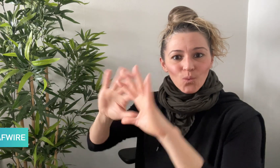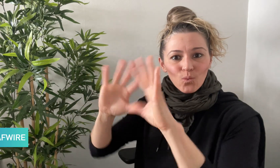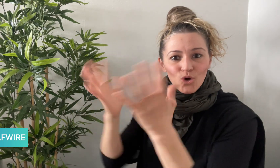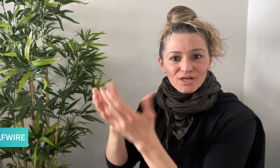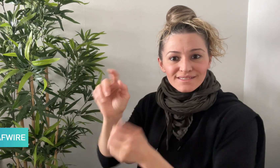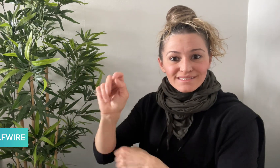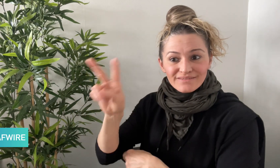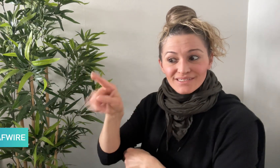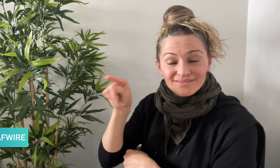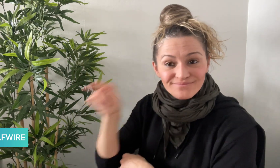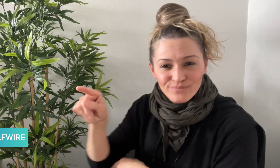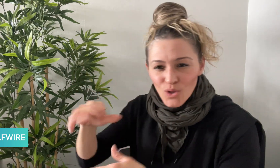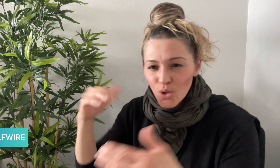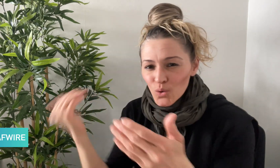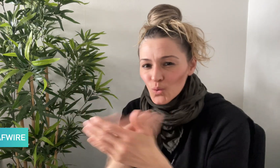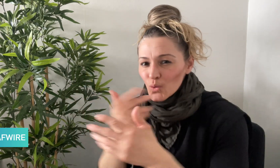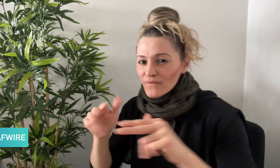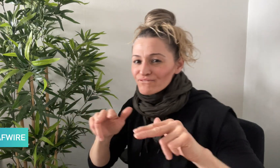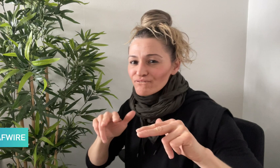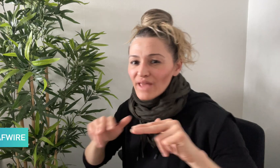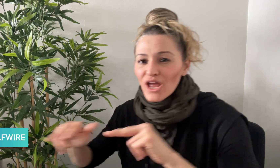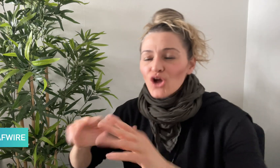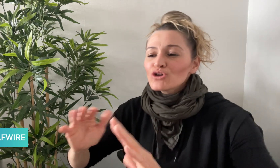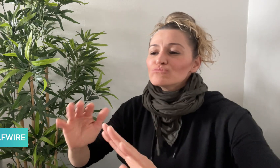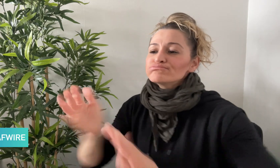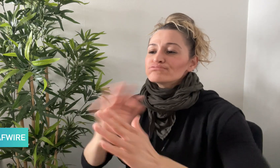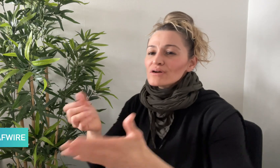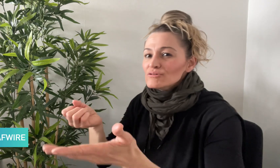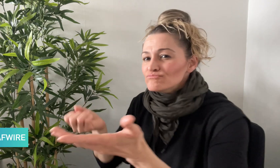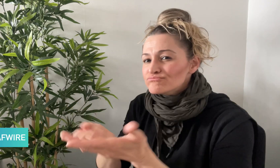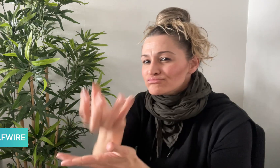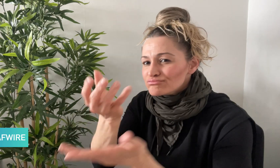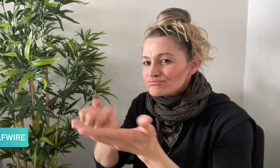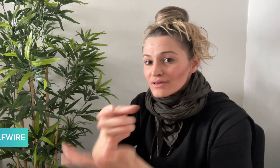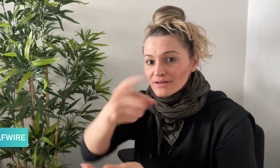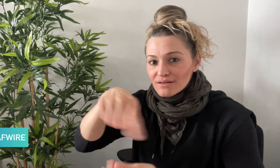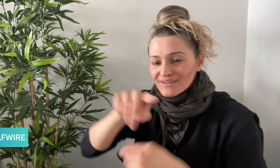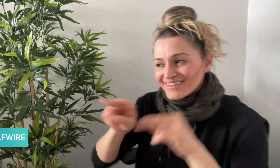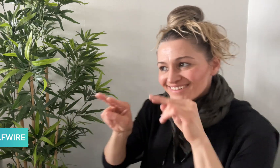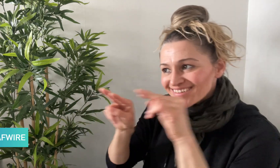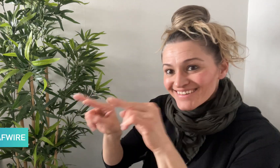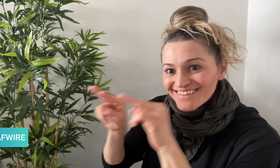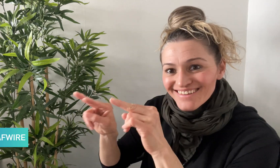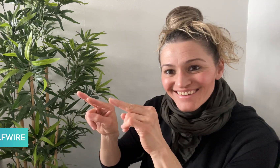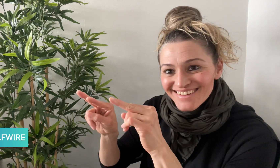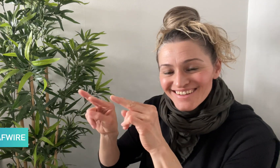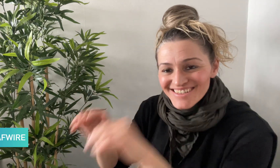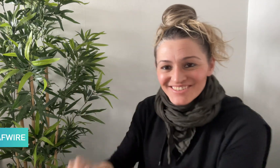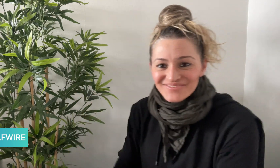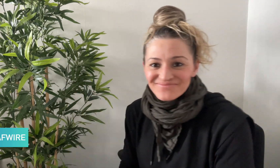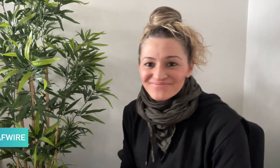H3 World TV to get new video updates!